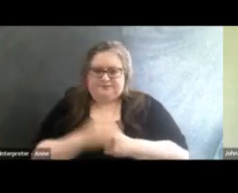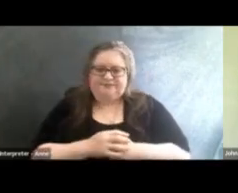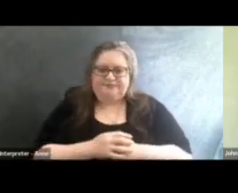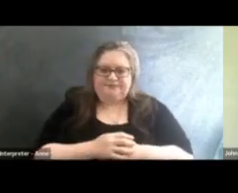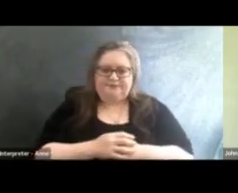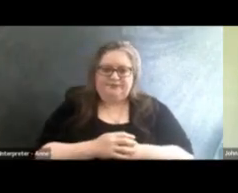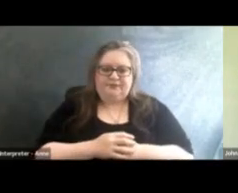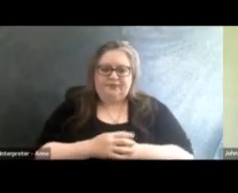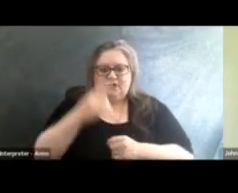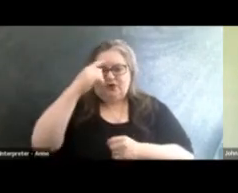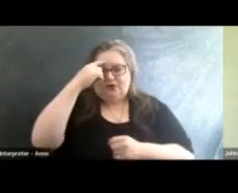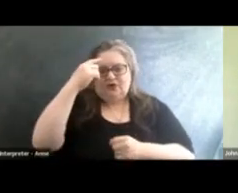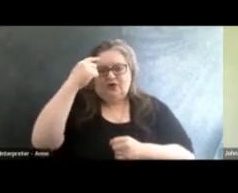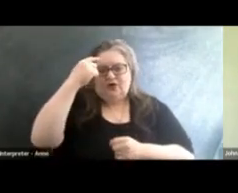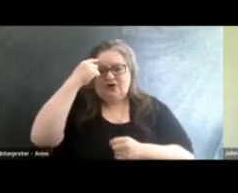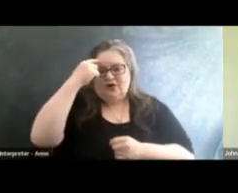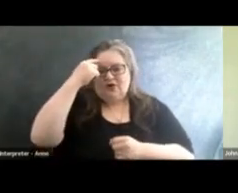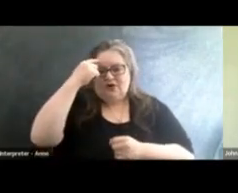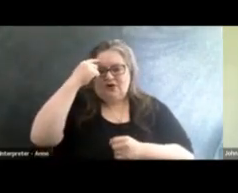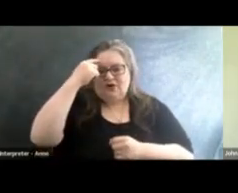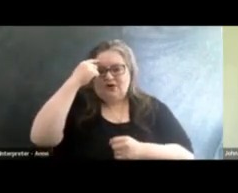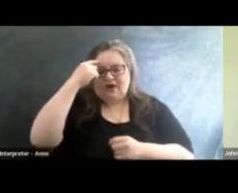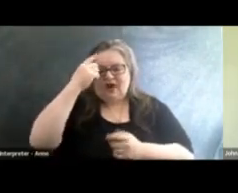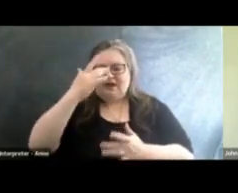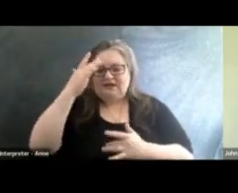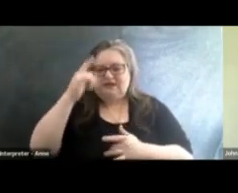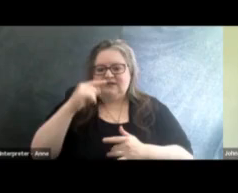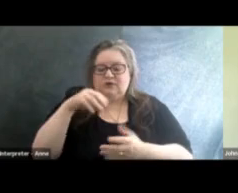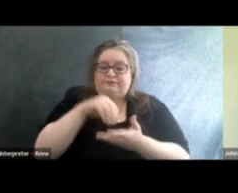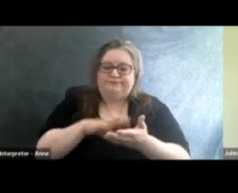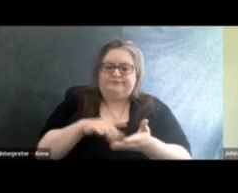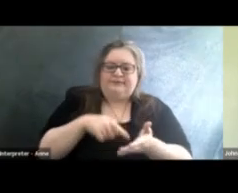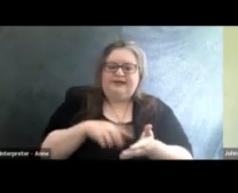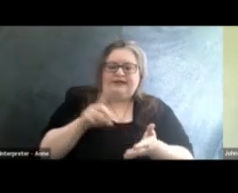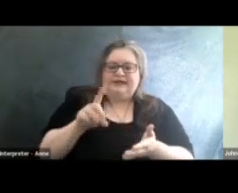neurocognitive disorders, so in the DSM, they are distinguished